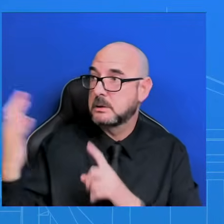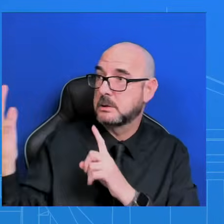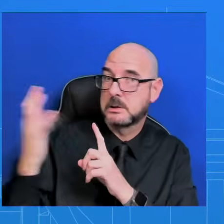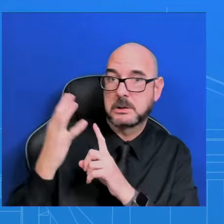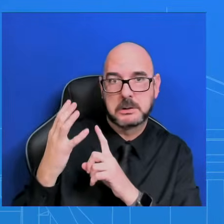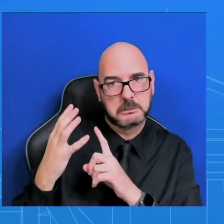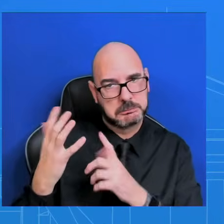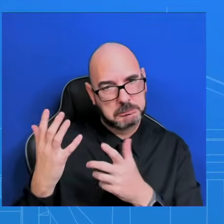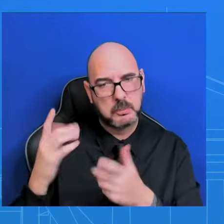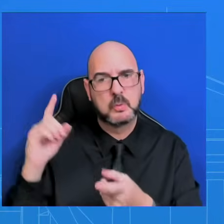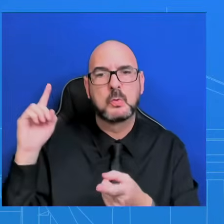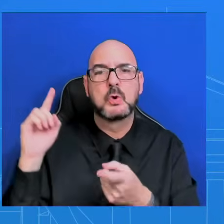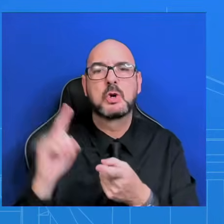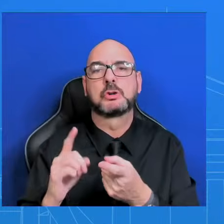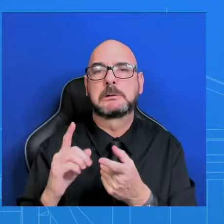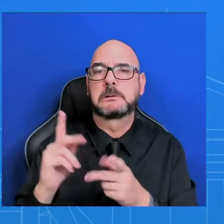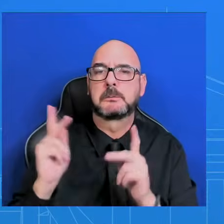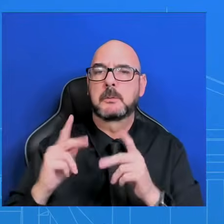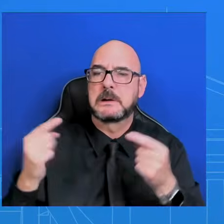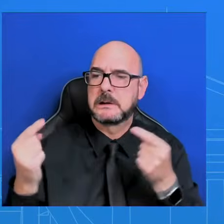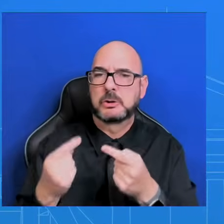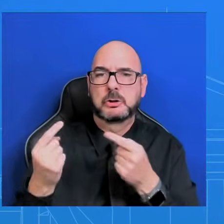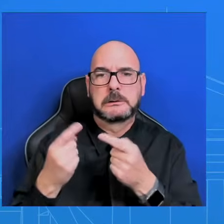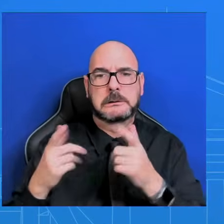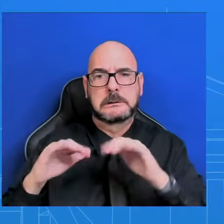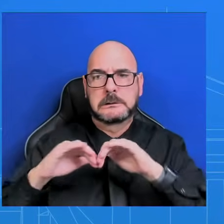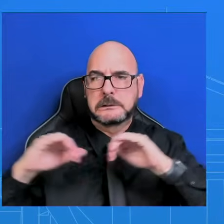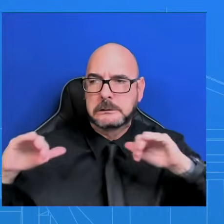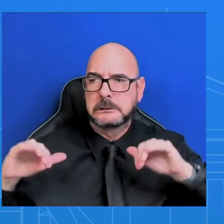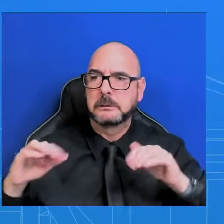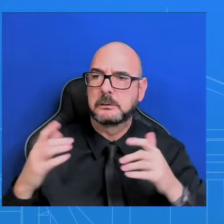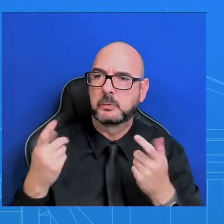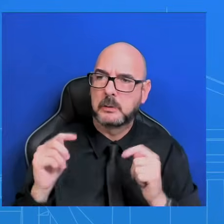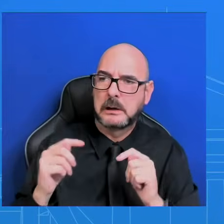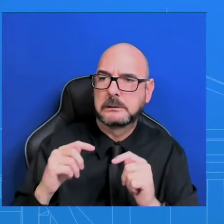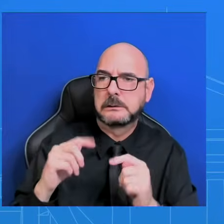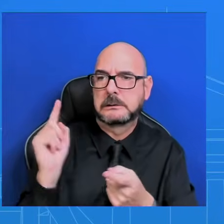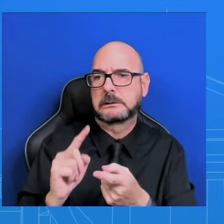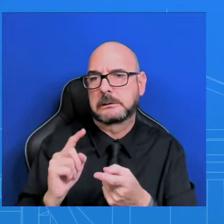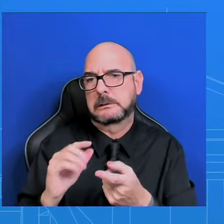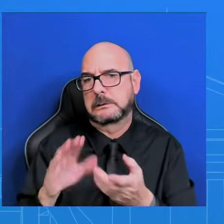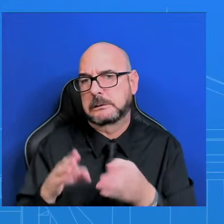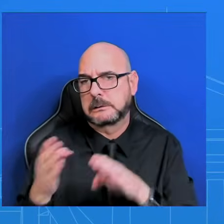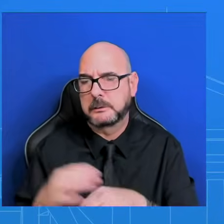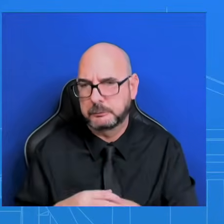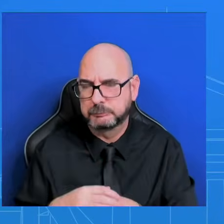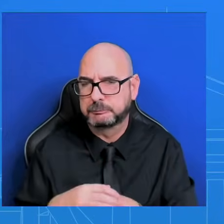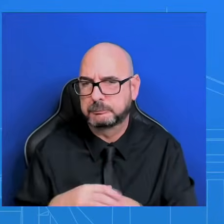The President also discussed his vision for a more durable peace and security for Israel, fully integrated within the region,